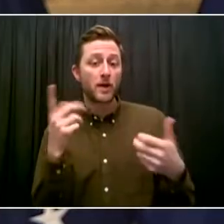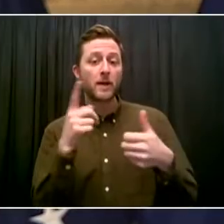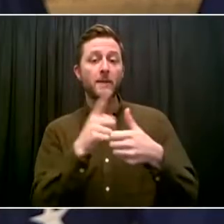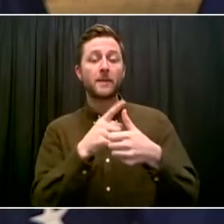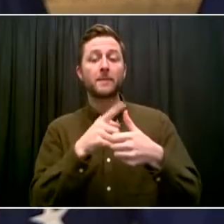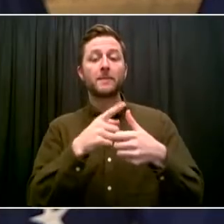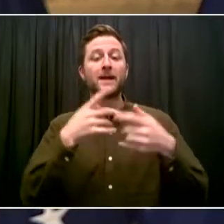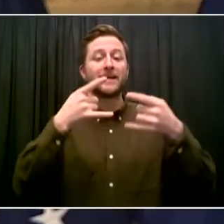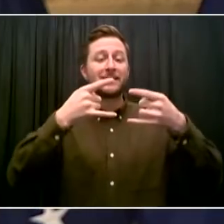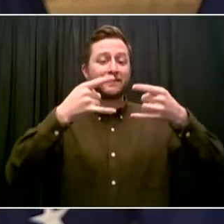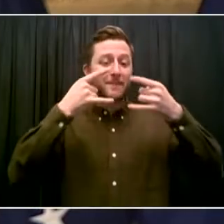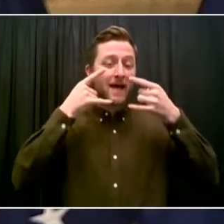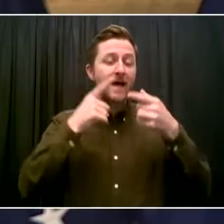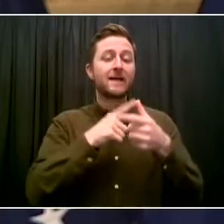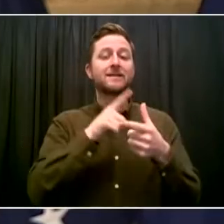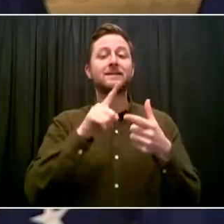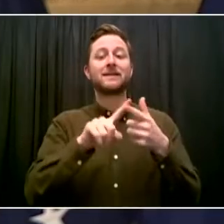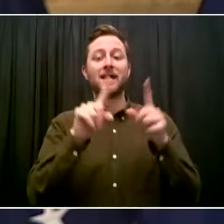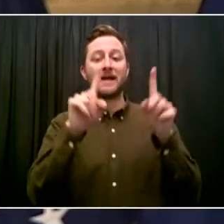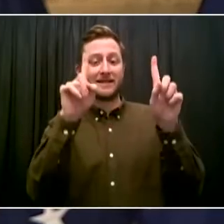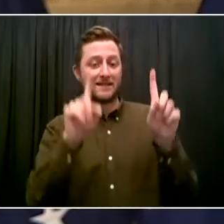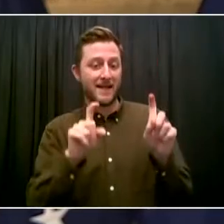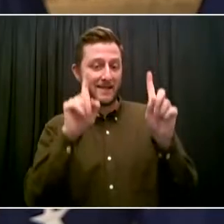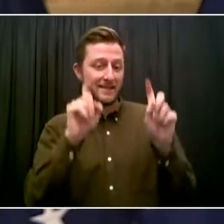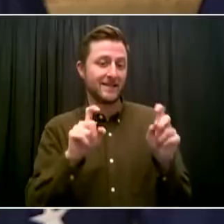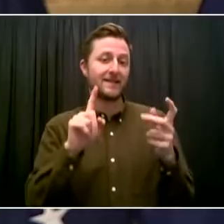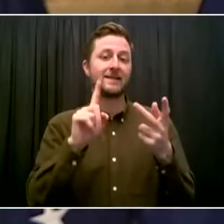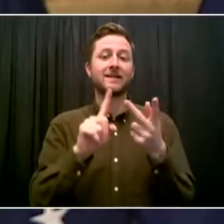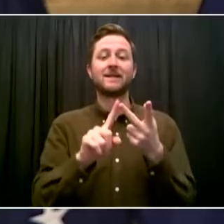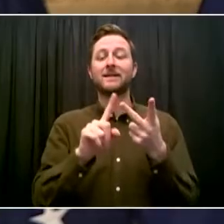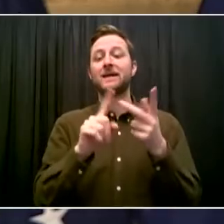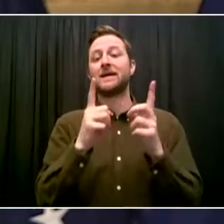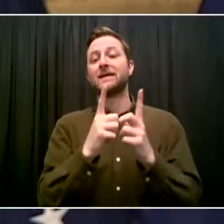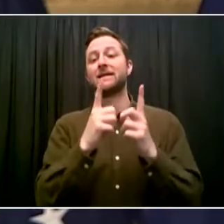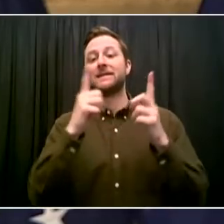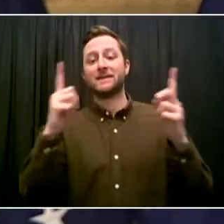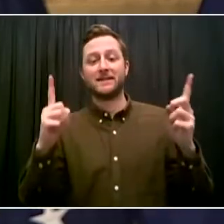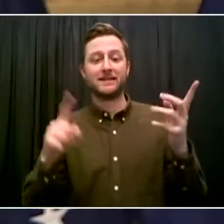OPPONENT. WE HAVE BROUGHT TOGETHER